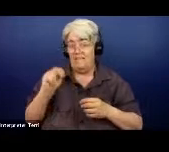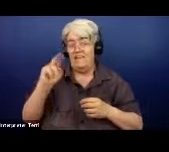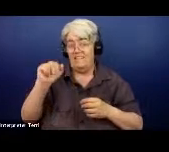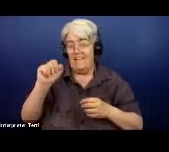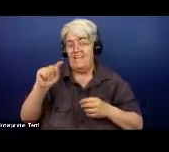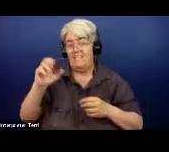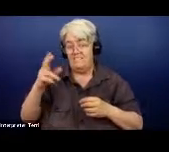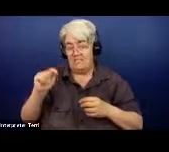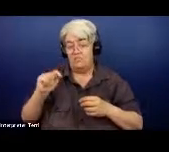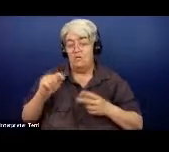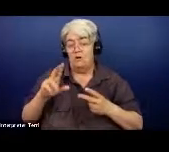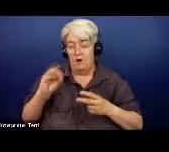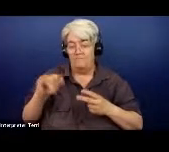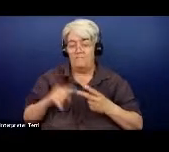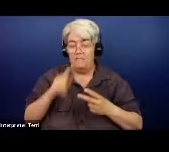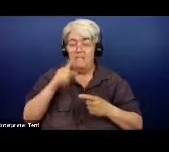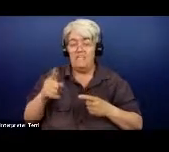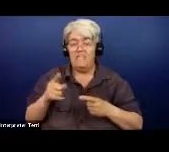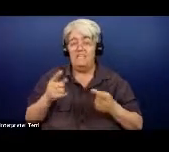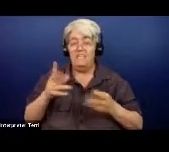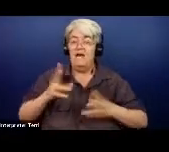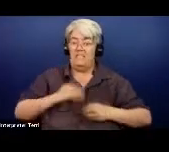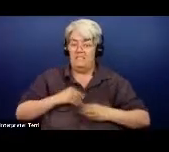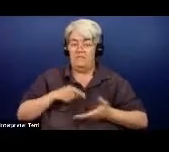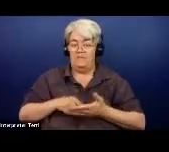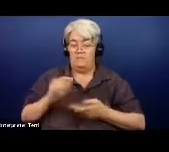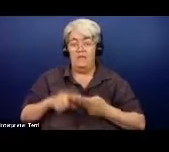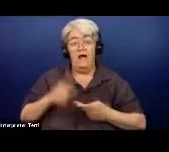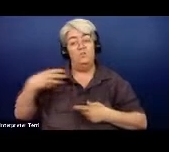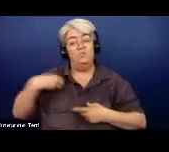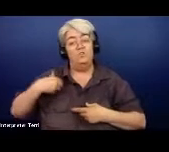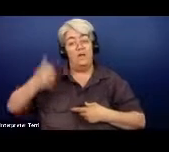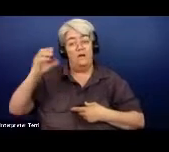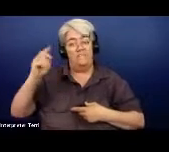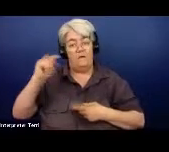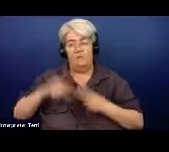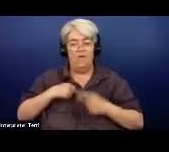carrying the bill. Because I was chair of the council, I hadn't been able to talk about